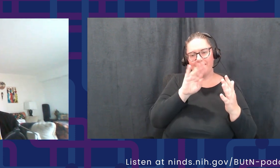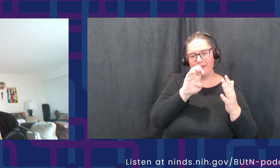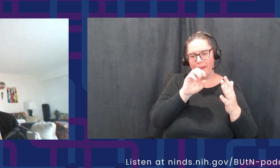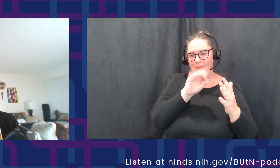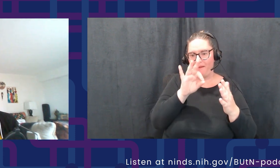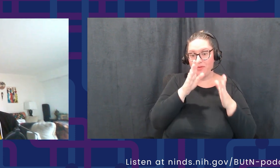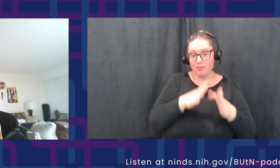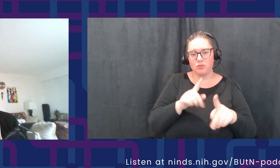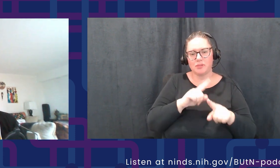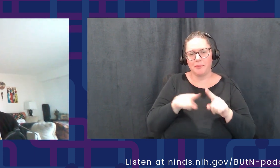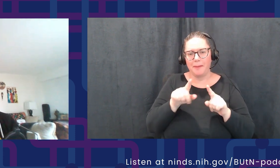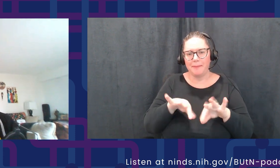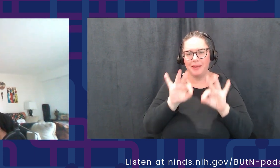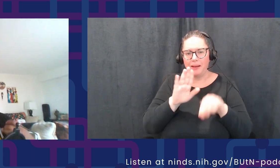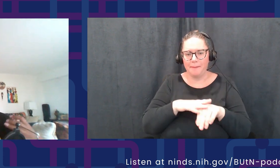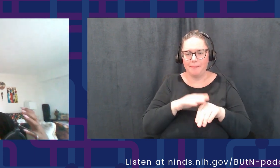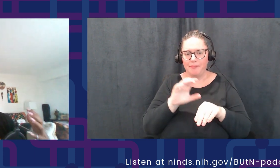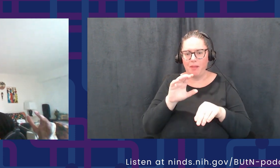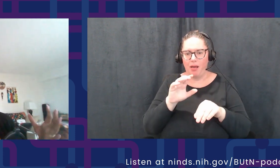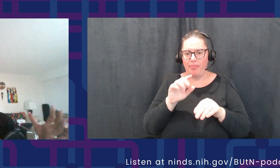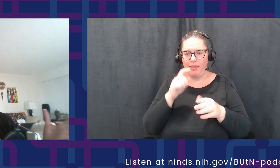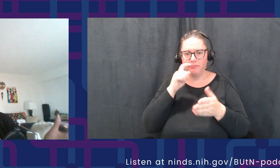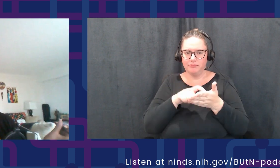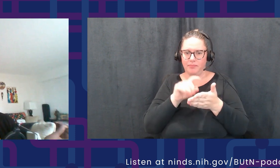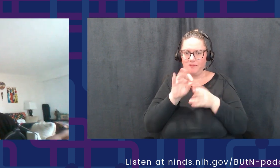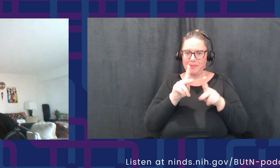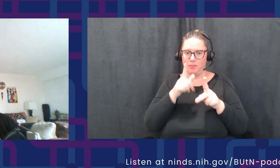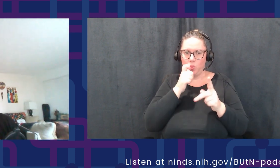to, but maybe even picking up on the cues of folks who may be standing around.